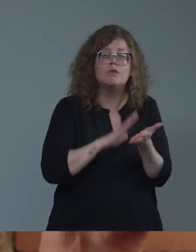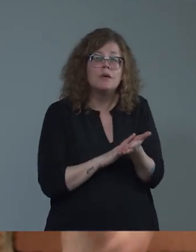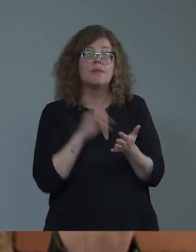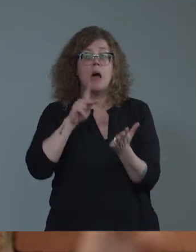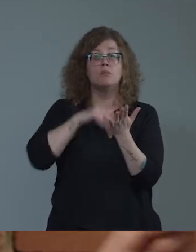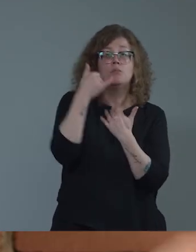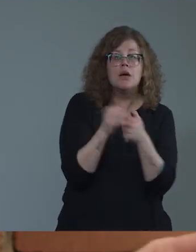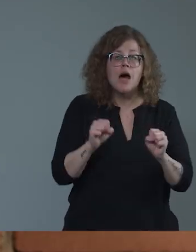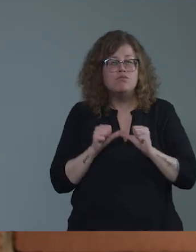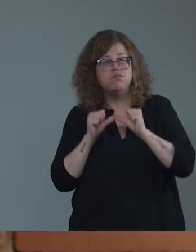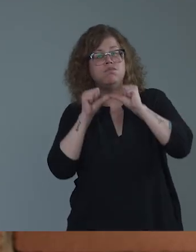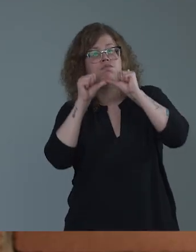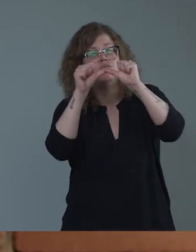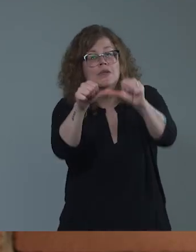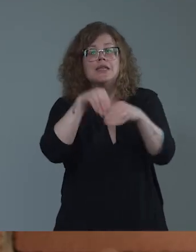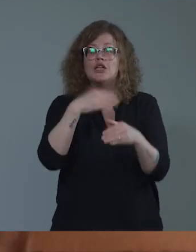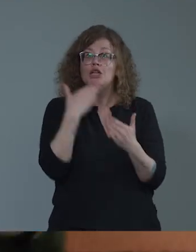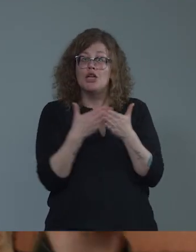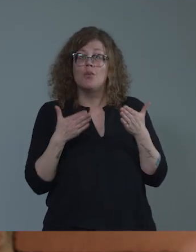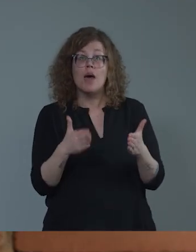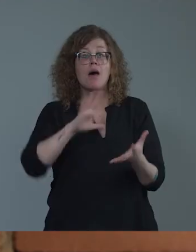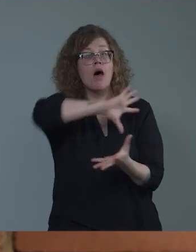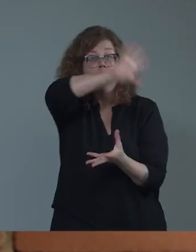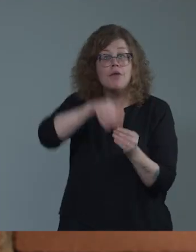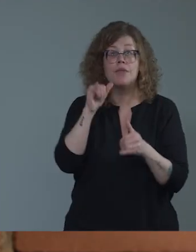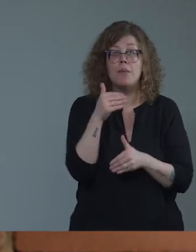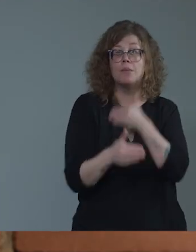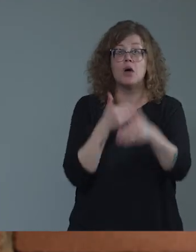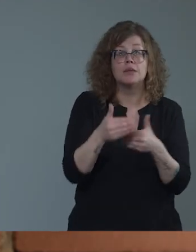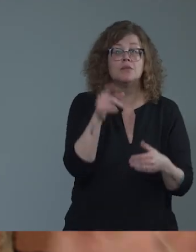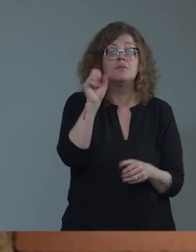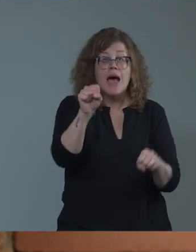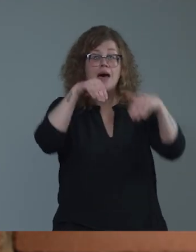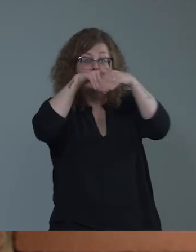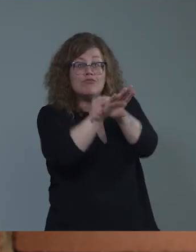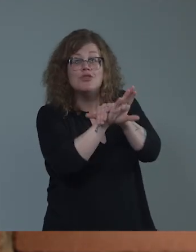actually, this goal doesn't work anymore. Can we all agree together that we need to